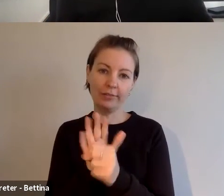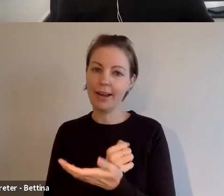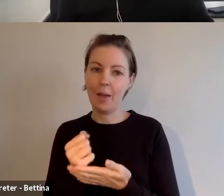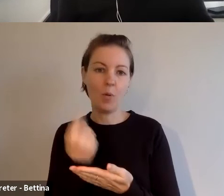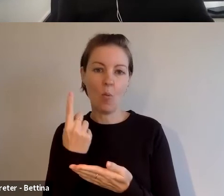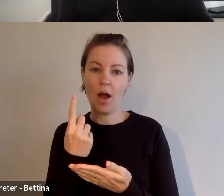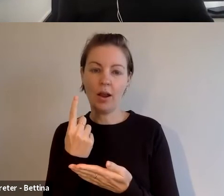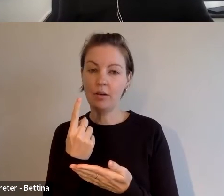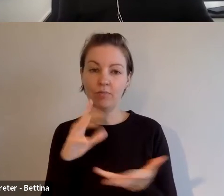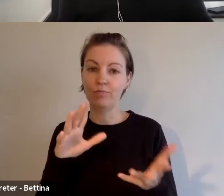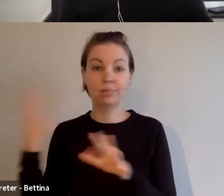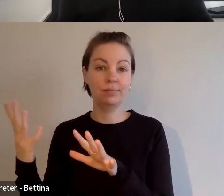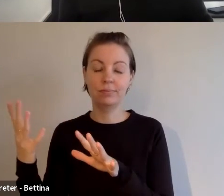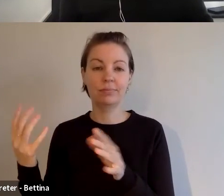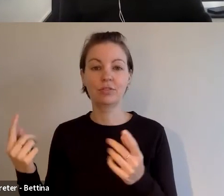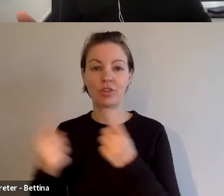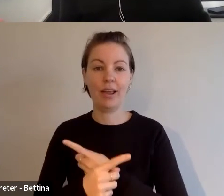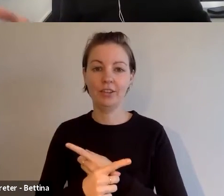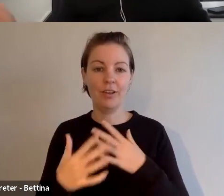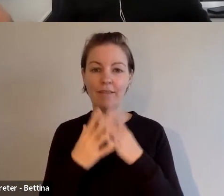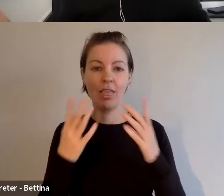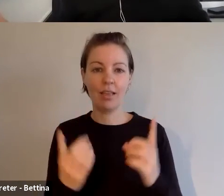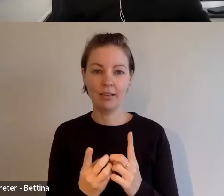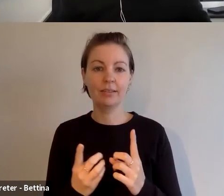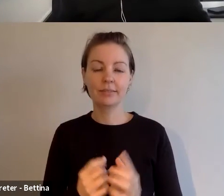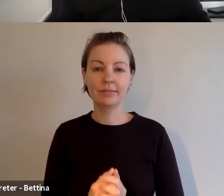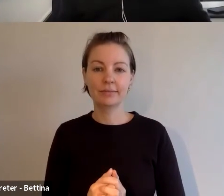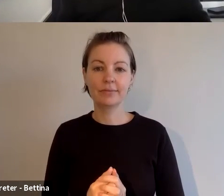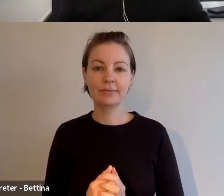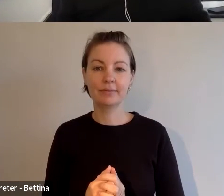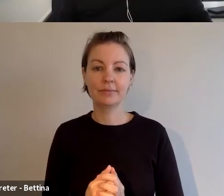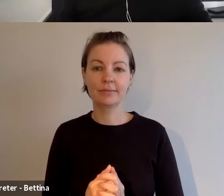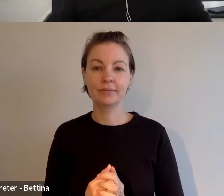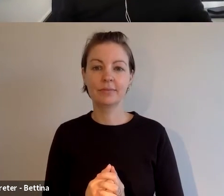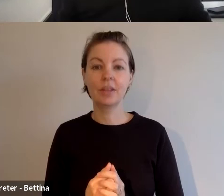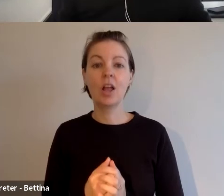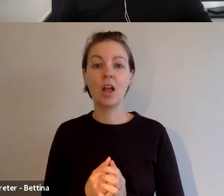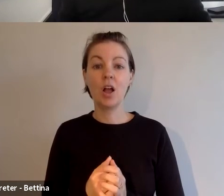on our thinking. Going into covid as a faculty we have got a lot of students who are looking